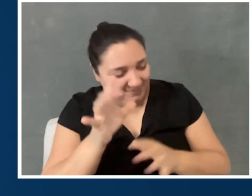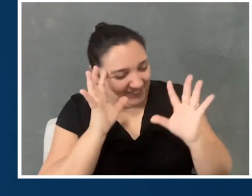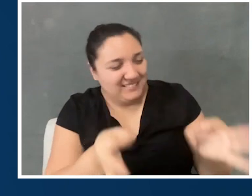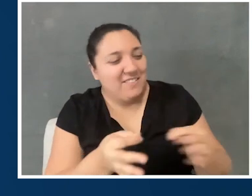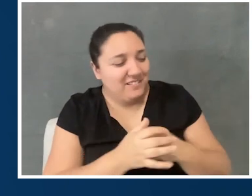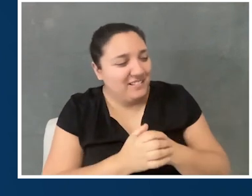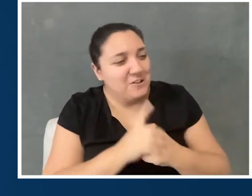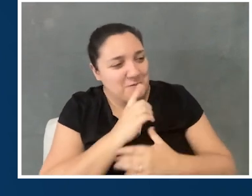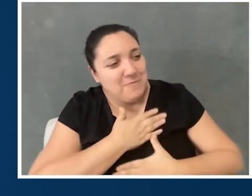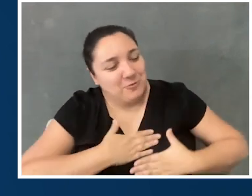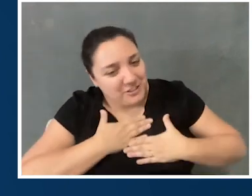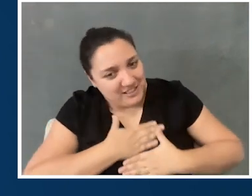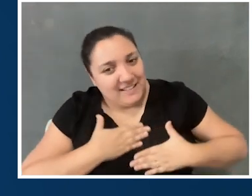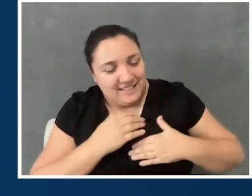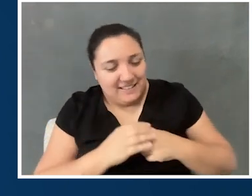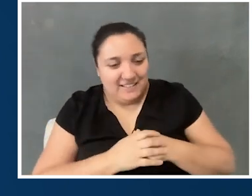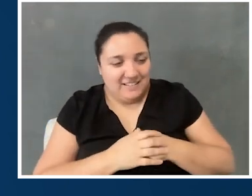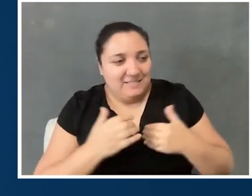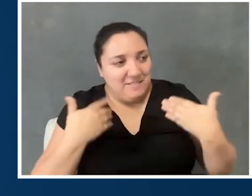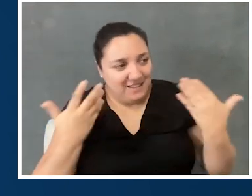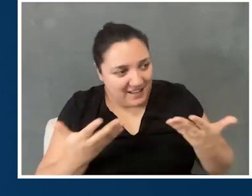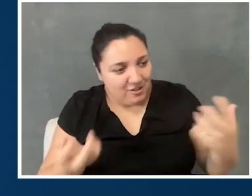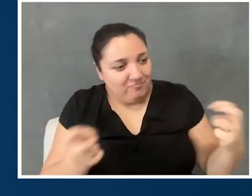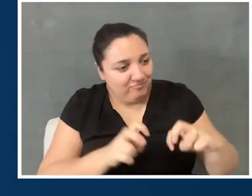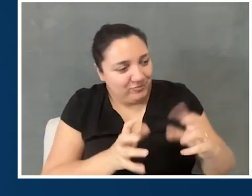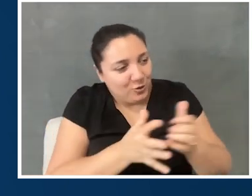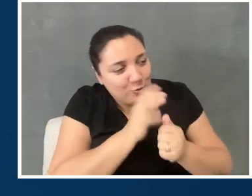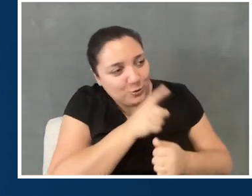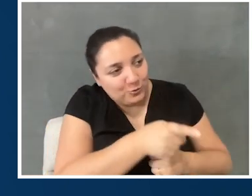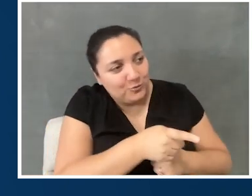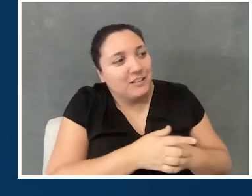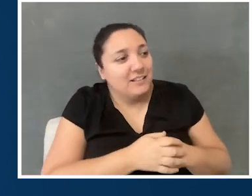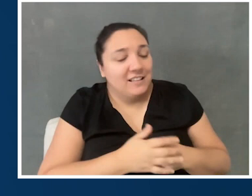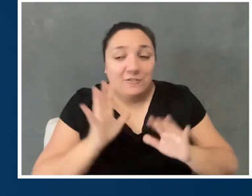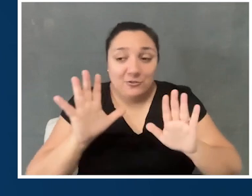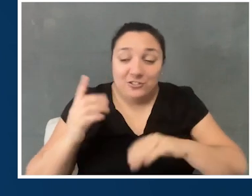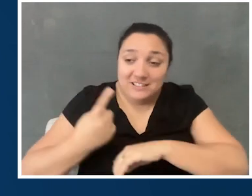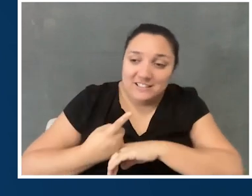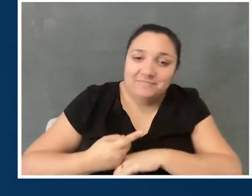Absolutely, Katrin. I really appreciate being here with you, so you have a great day. You too.